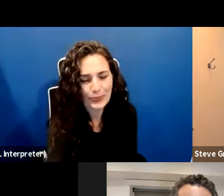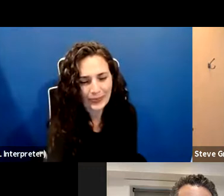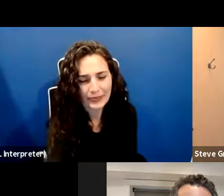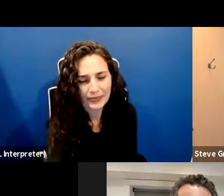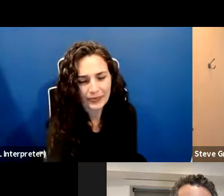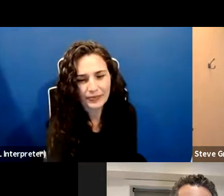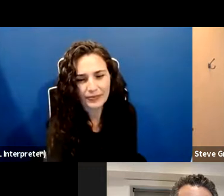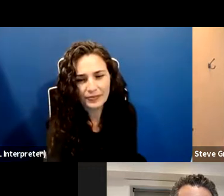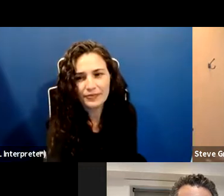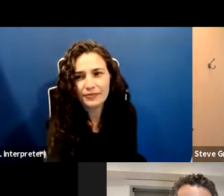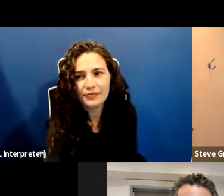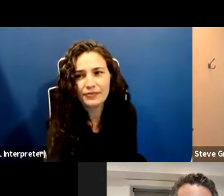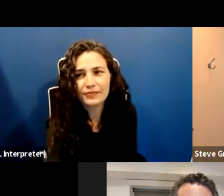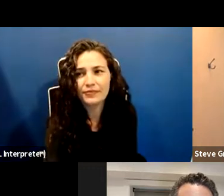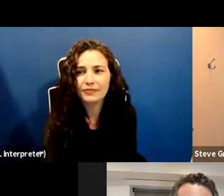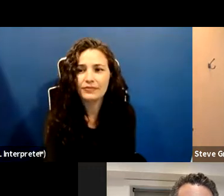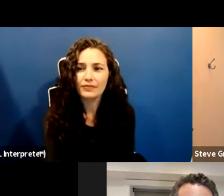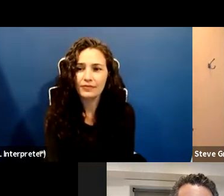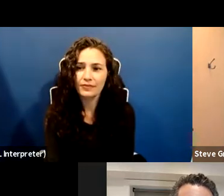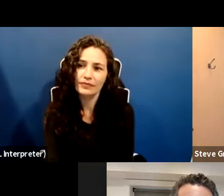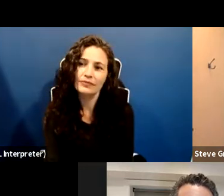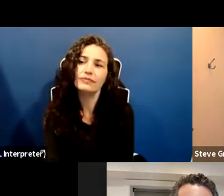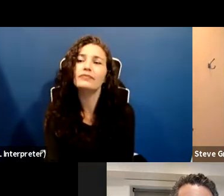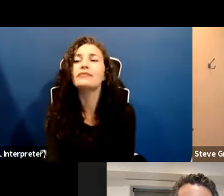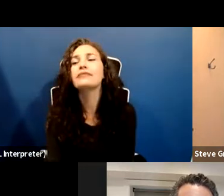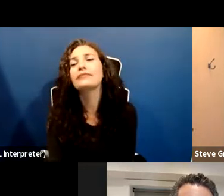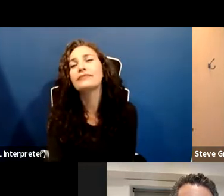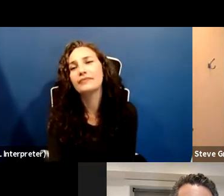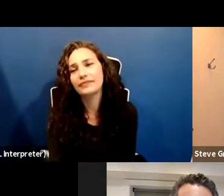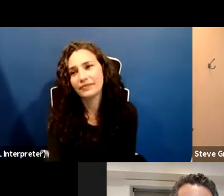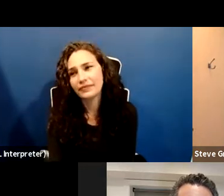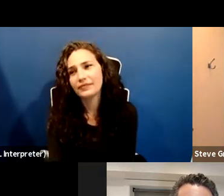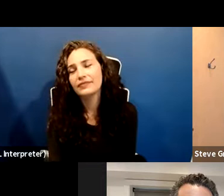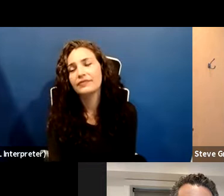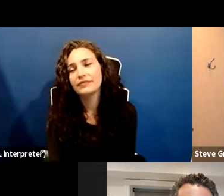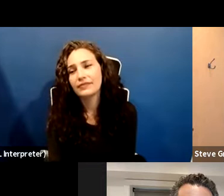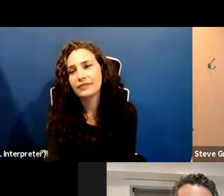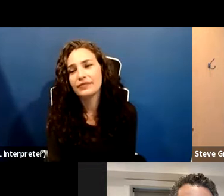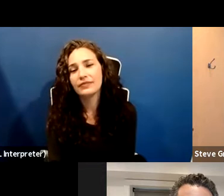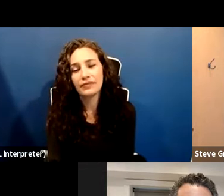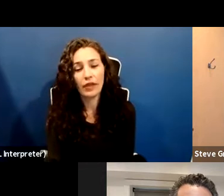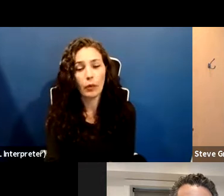I feel like we should at least talk a little bit about the COVID episode.